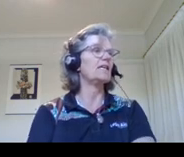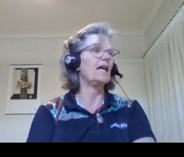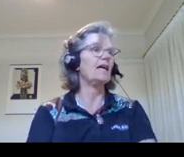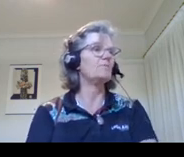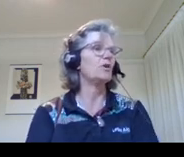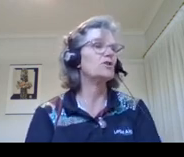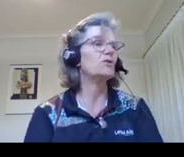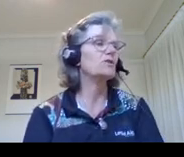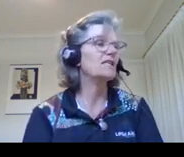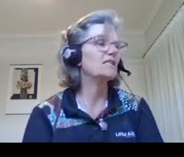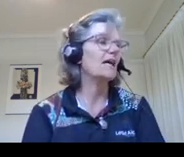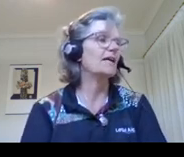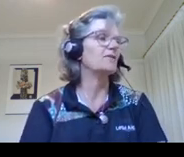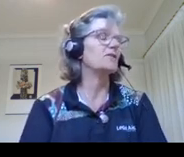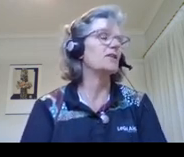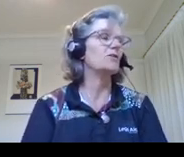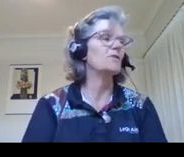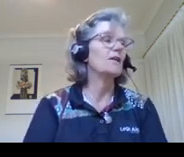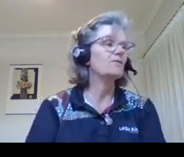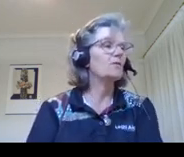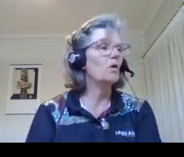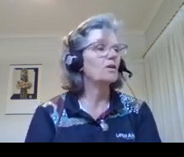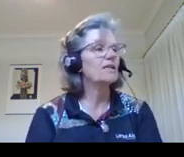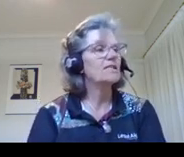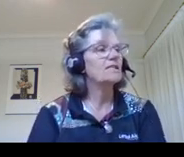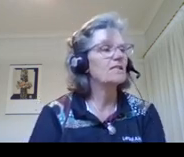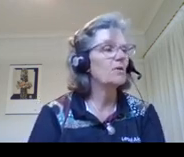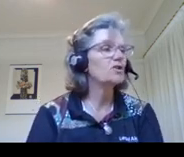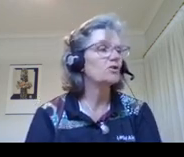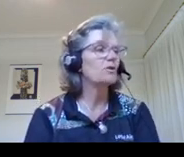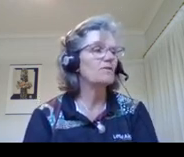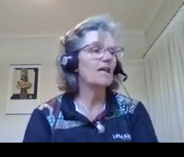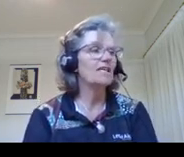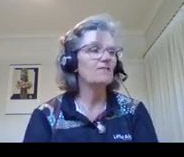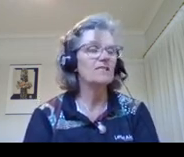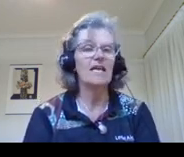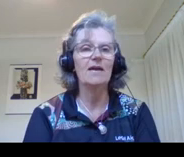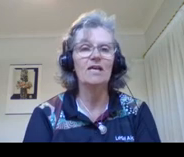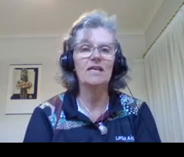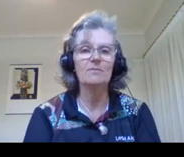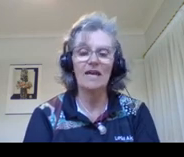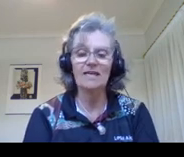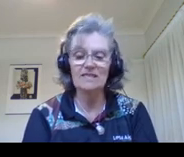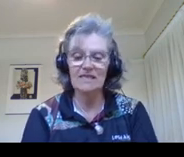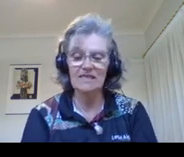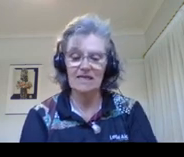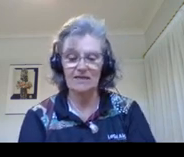and personal details so vin what can someone do if they give a scammer their bank details